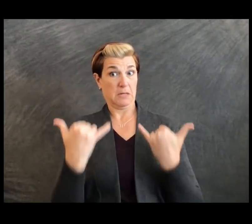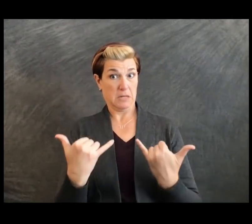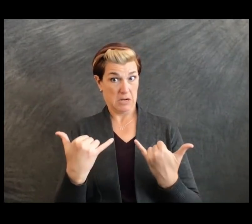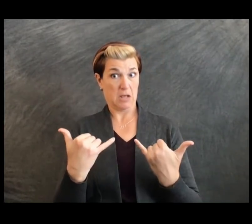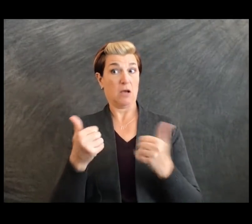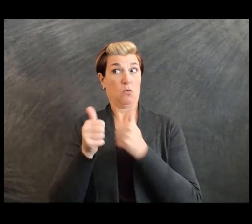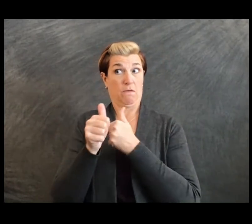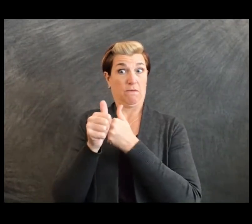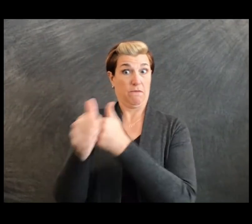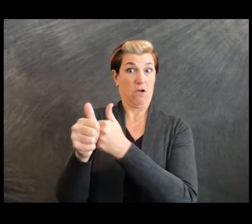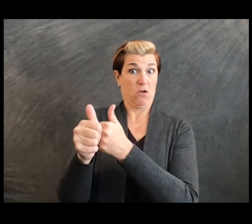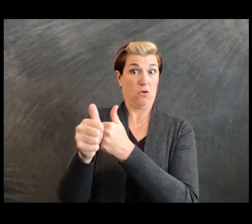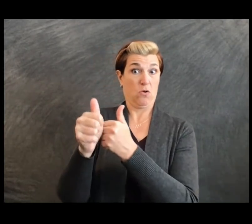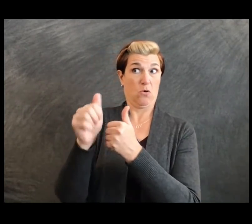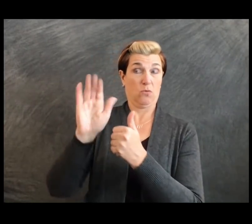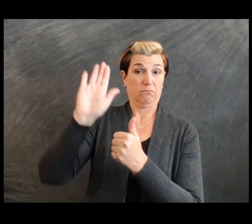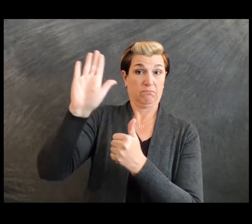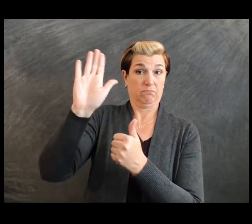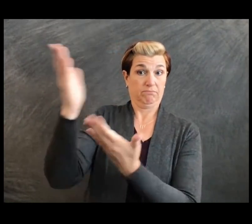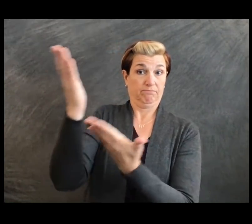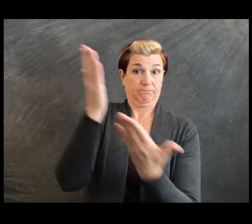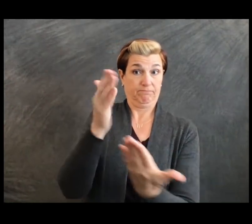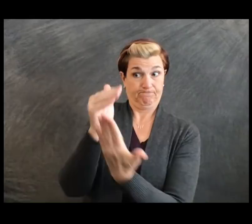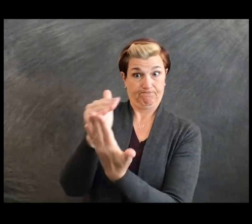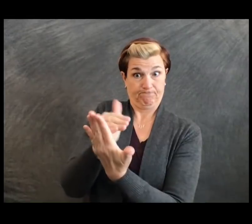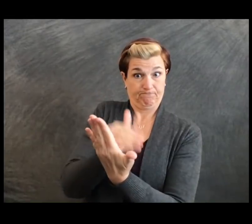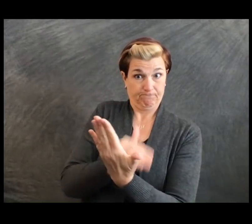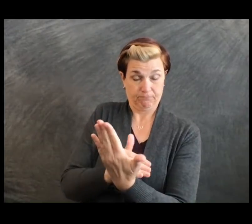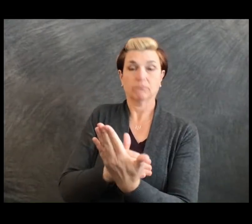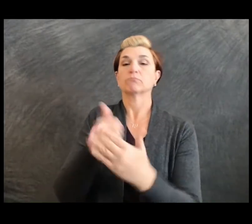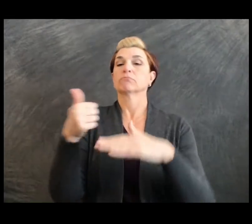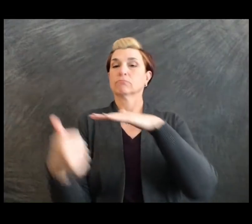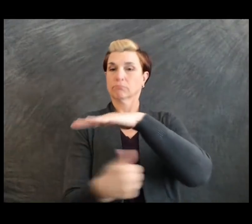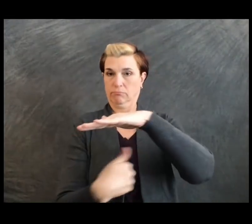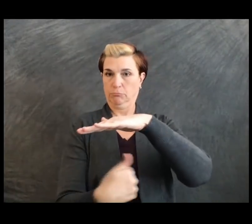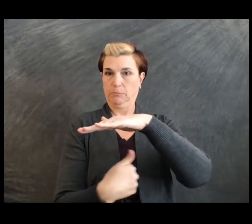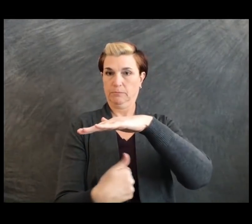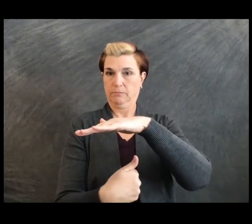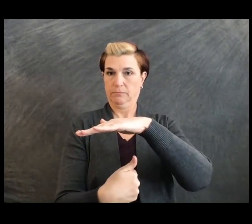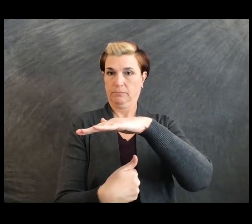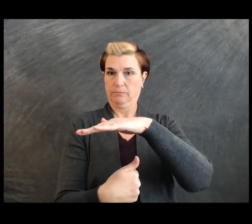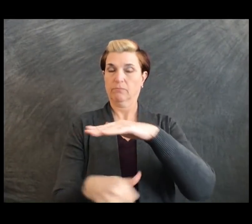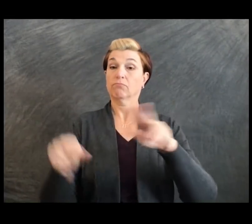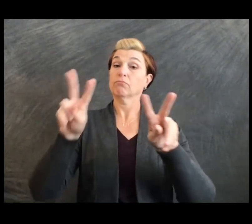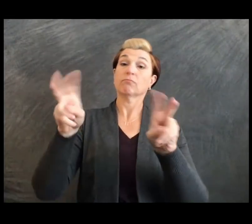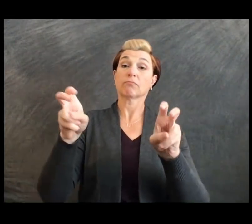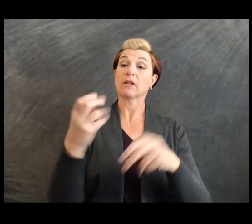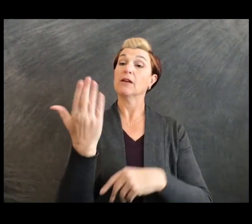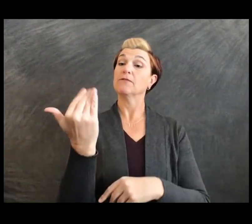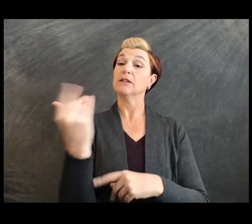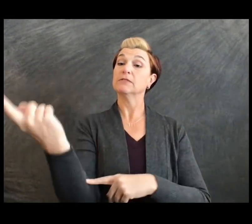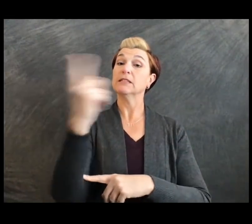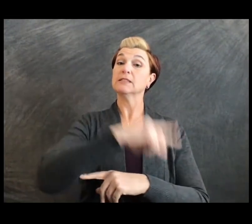of Americans are putting into practice 15 days to slow the spread we are we are